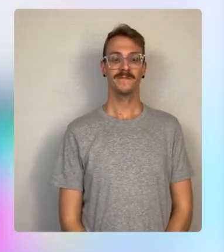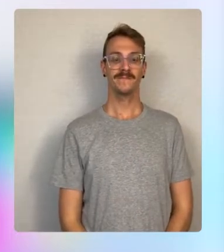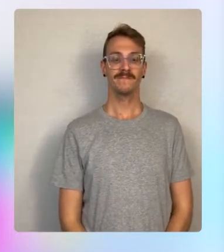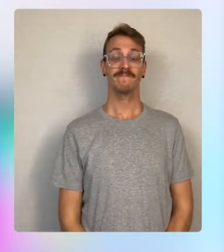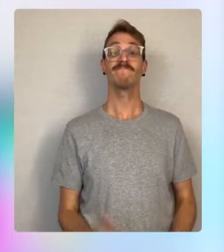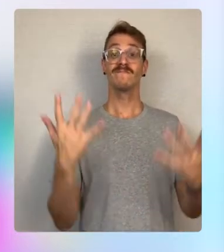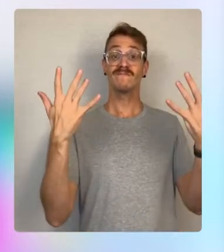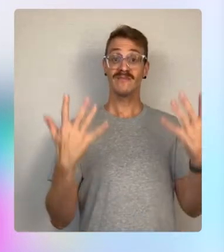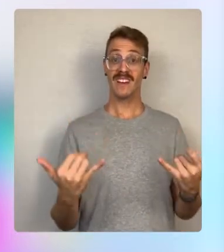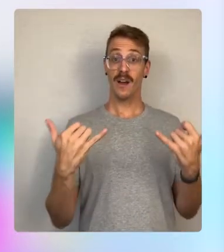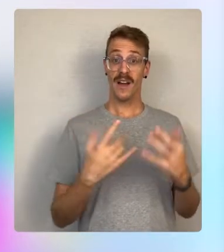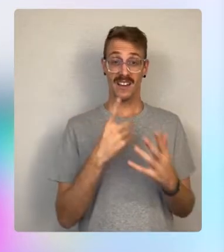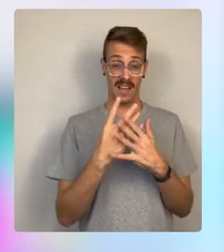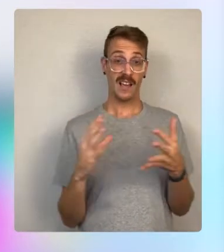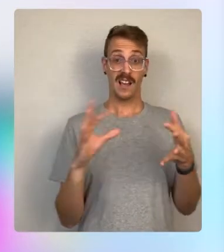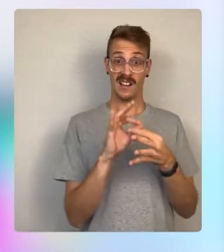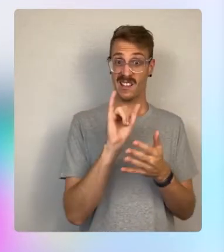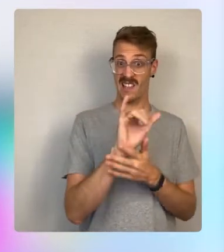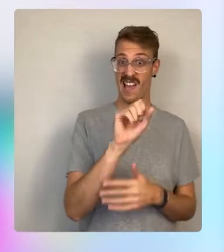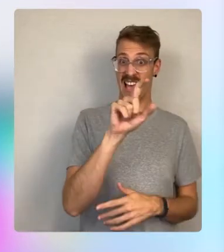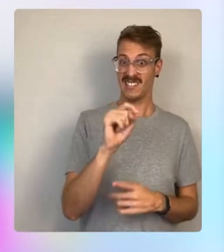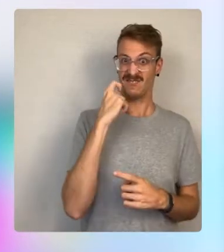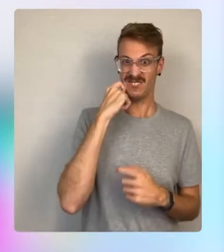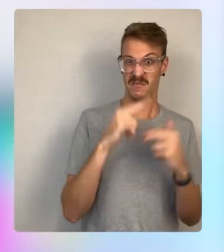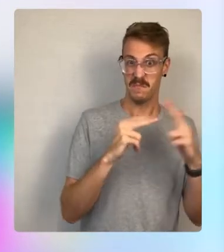And now I can connect the saved asset to the spawning script.